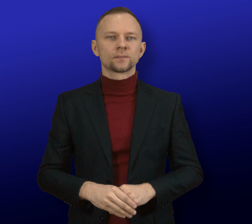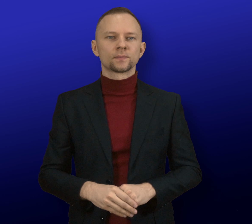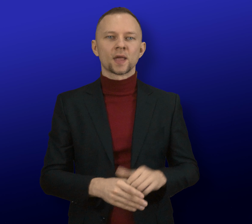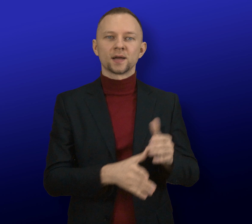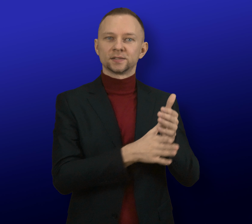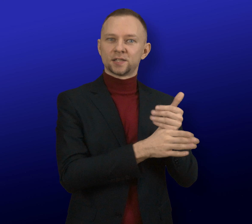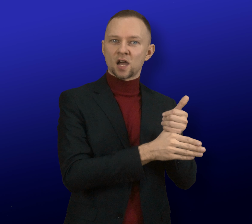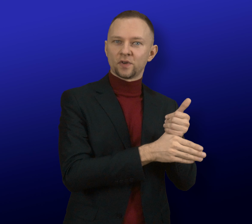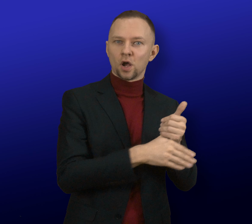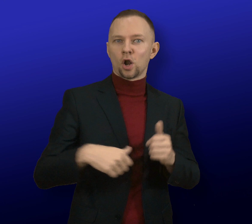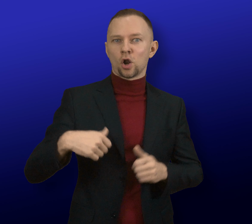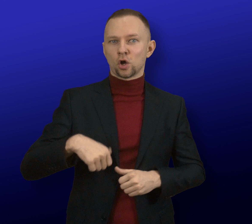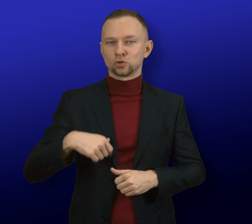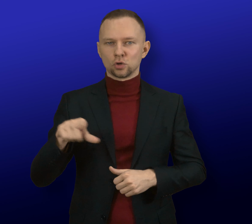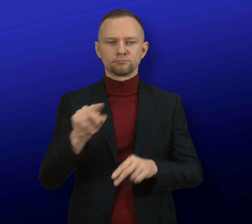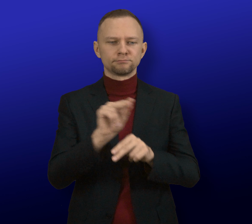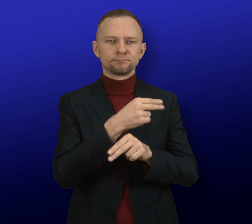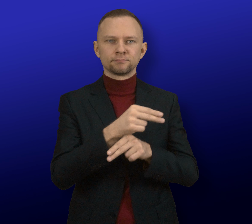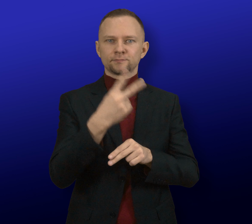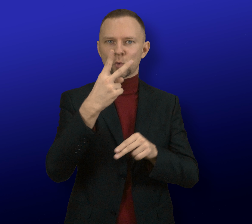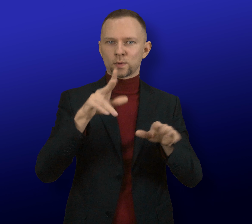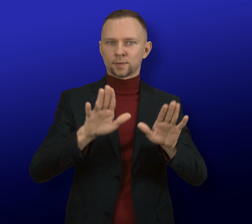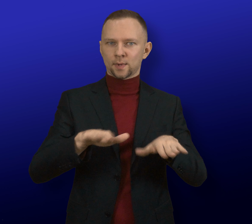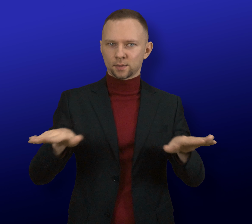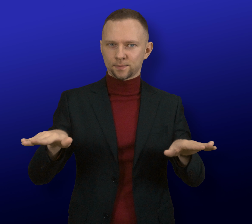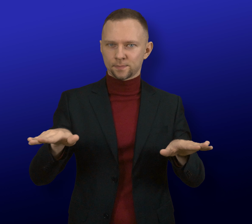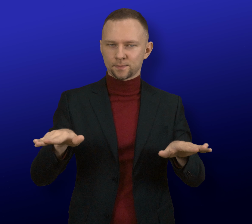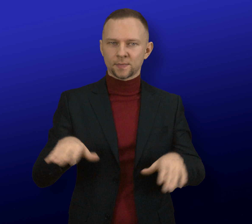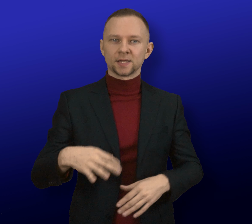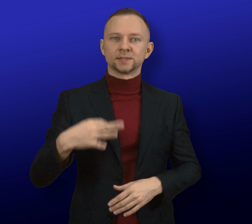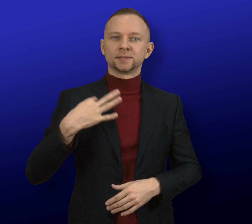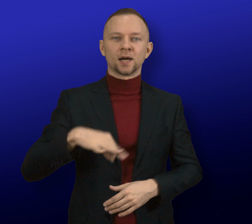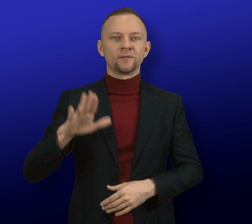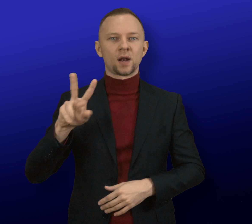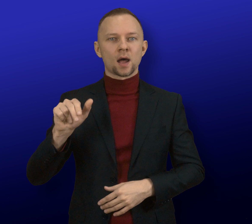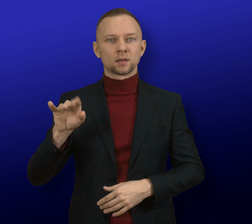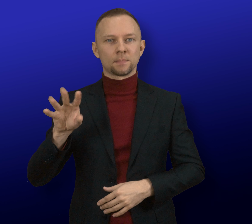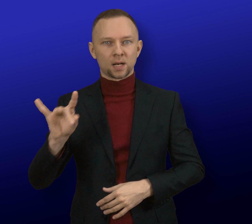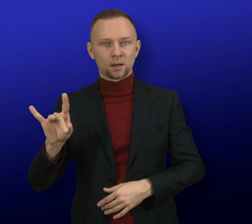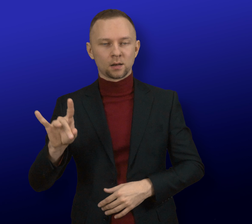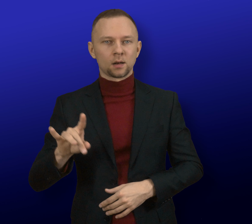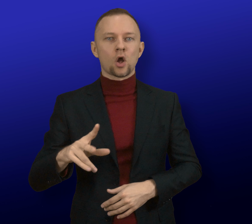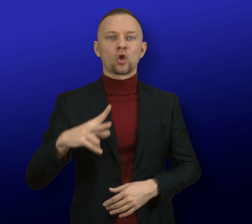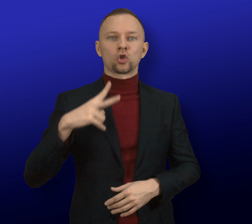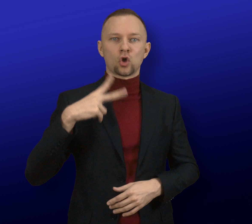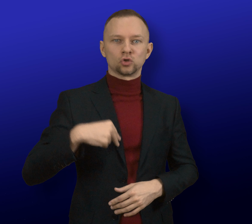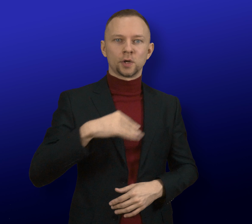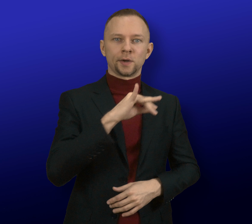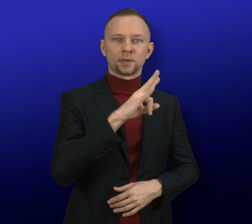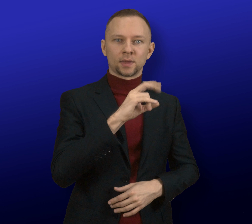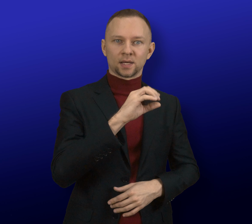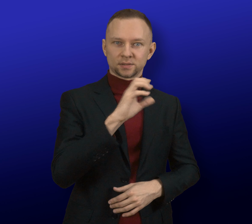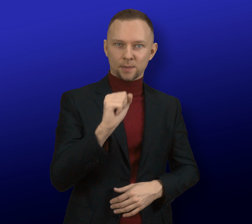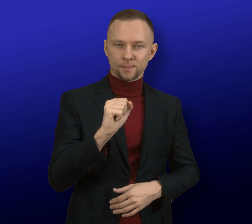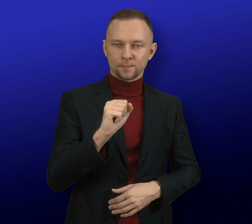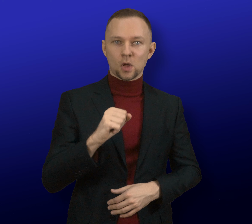Savelyev and Lychkina raised two children - son Vladimir and daughter Inessa.